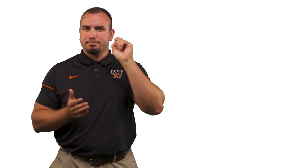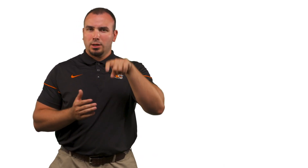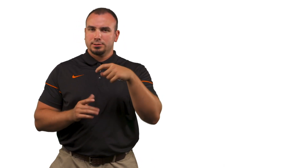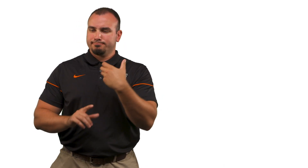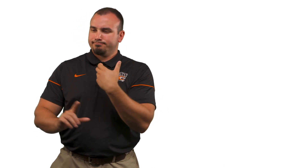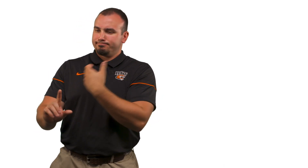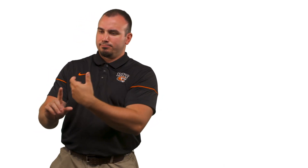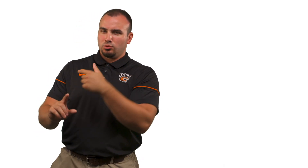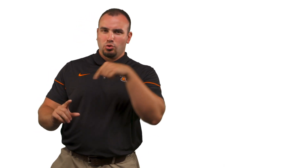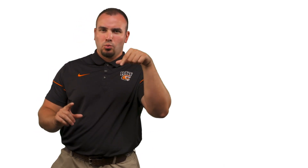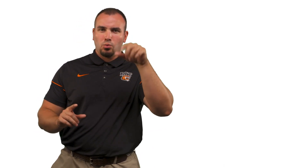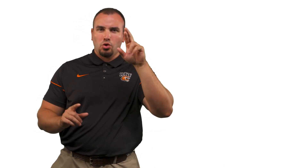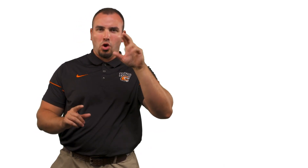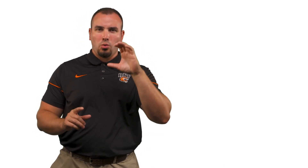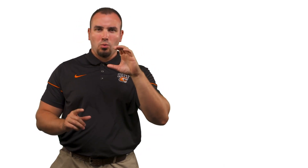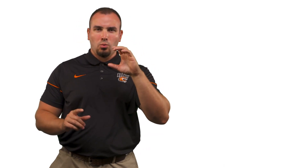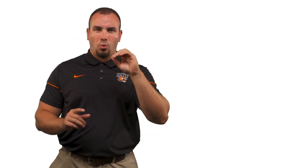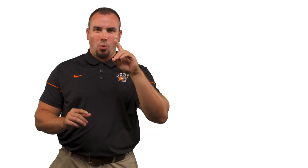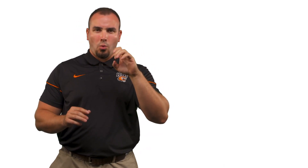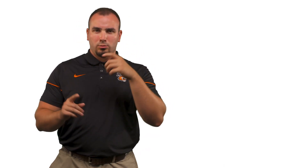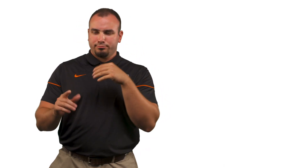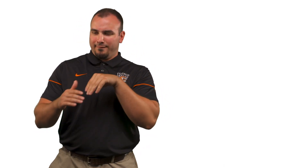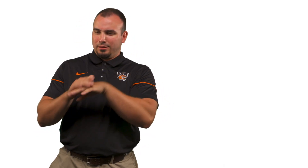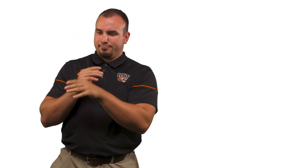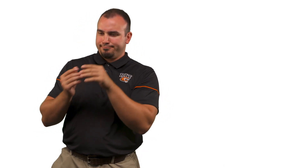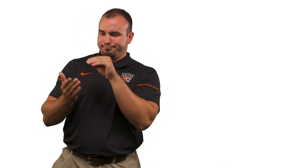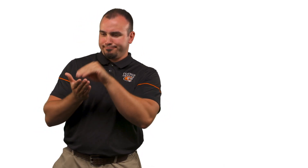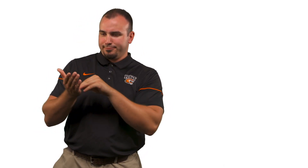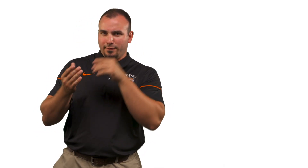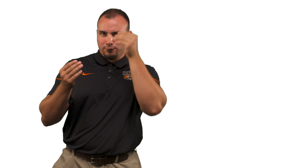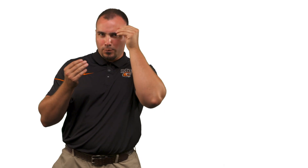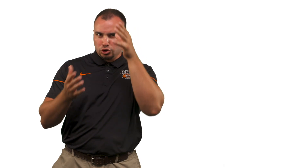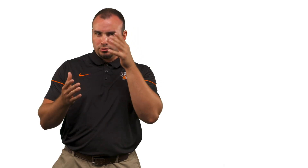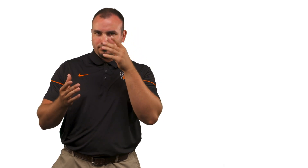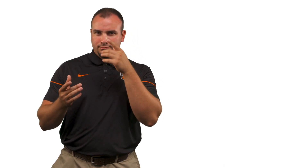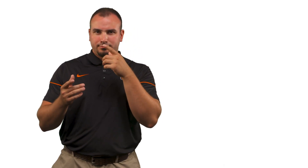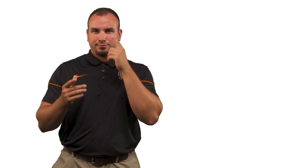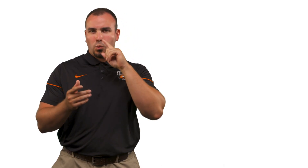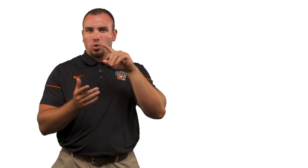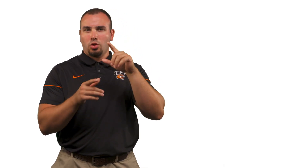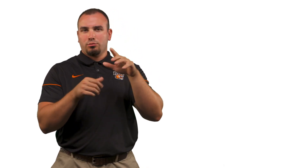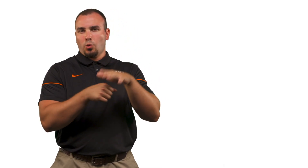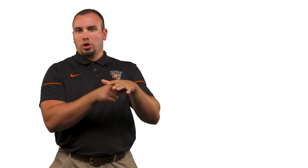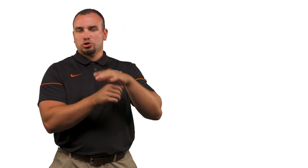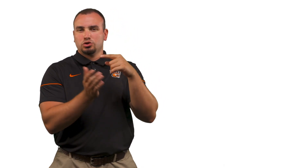staff, and students must scan the QR code or enter the information directly on the